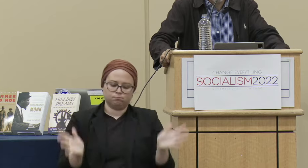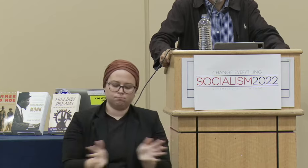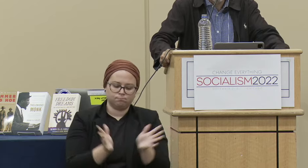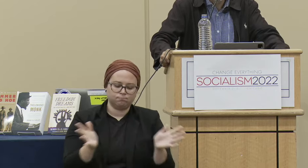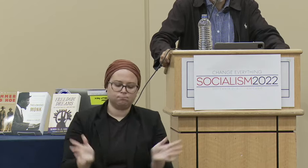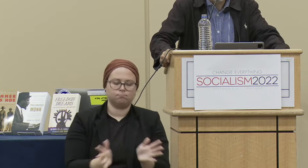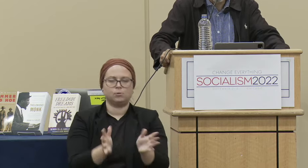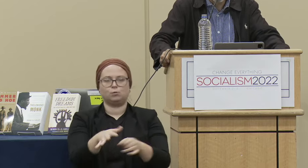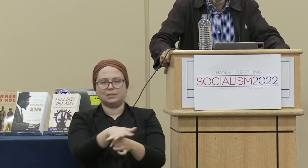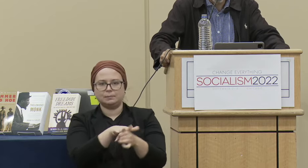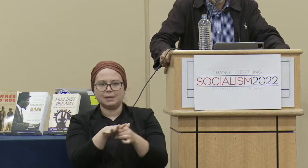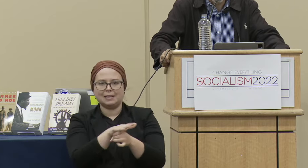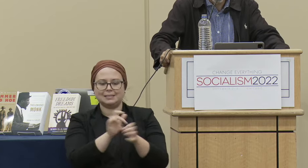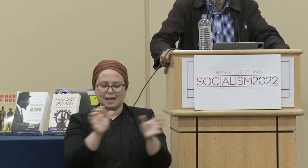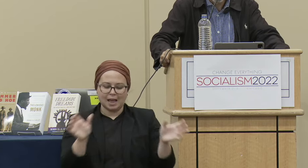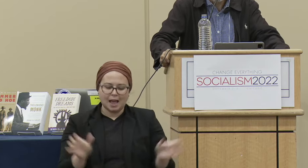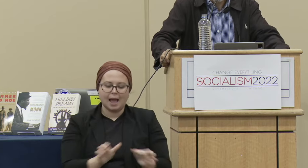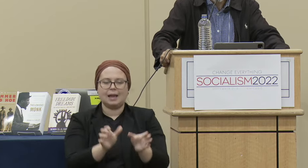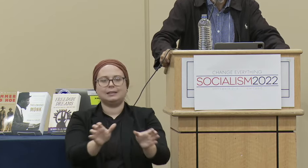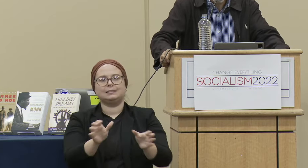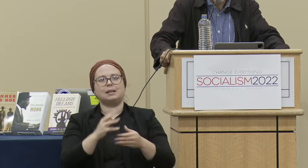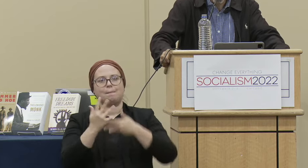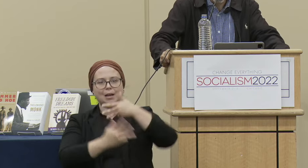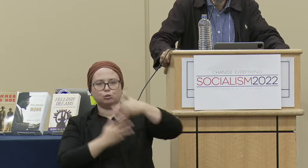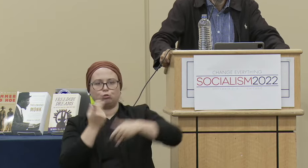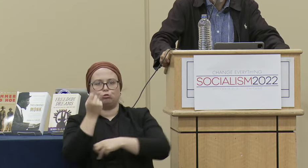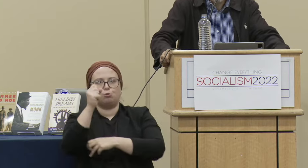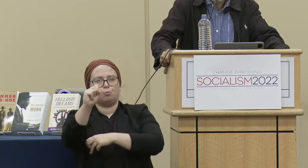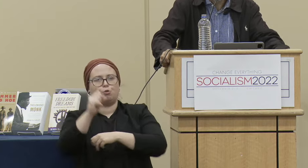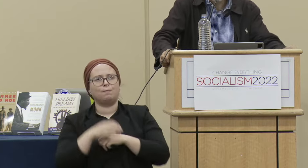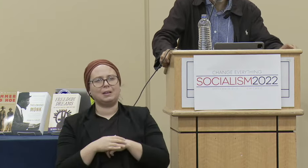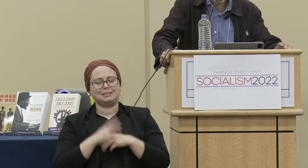long dreams shared by grieve d communities. Shared in fugitive